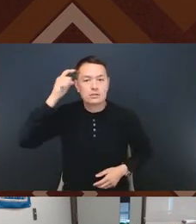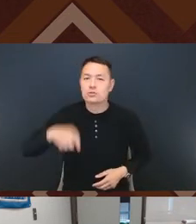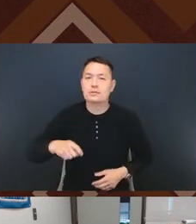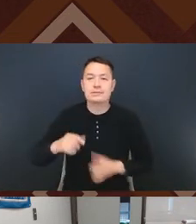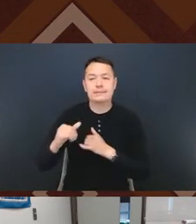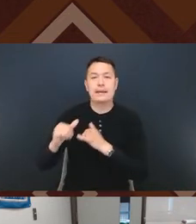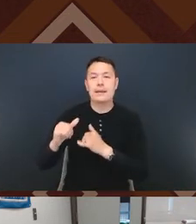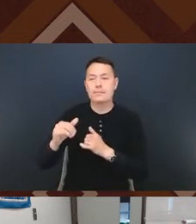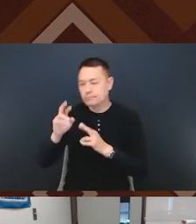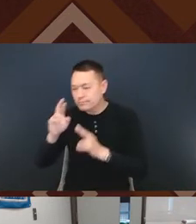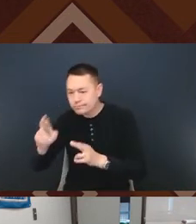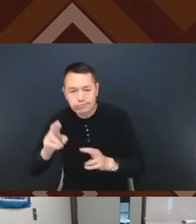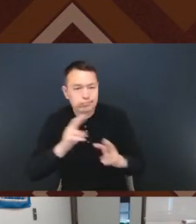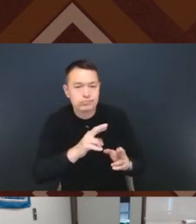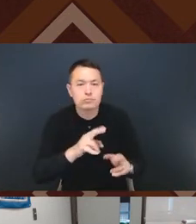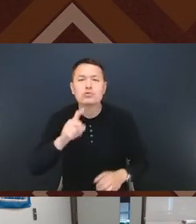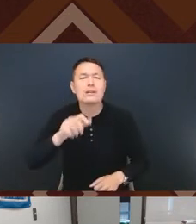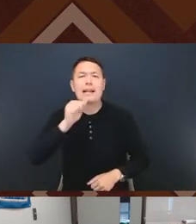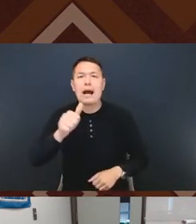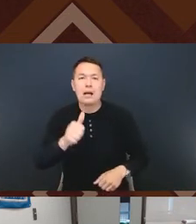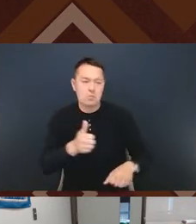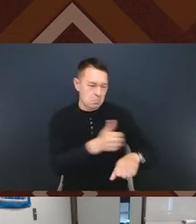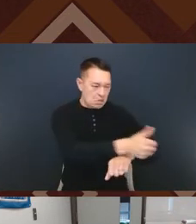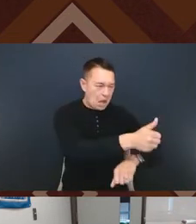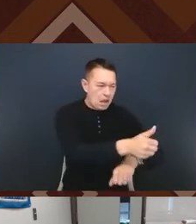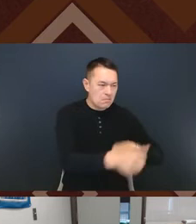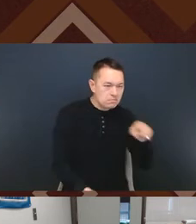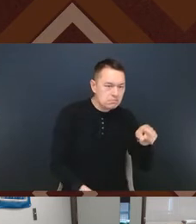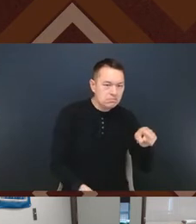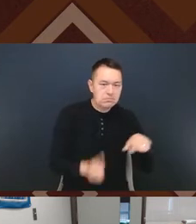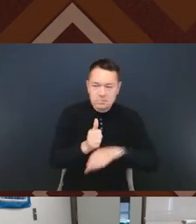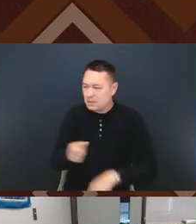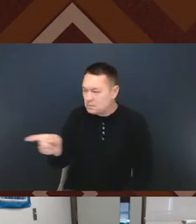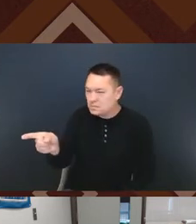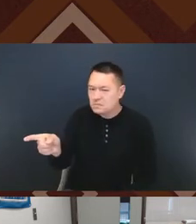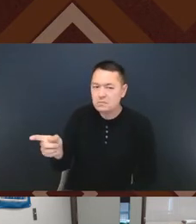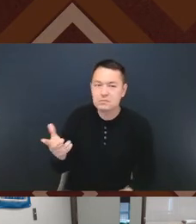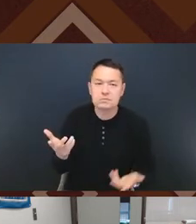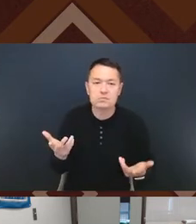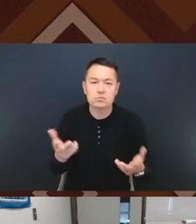We should not blame anybody or any group.